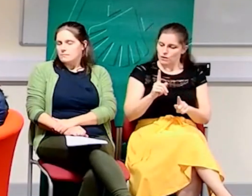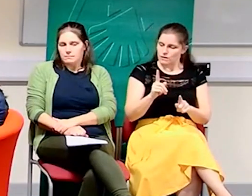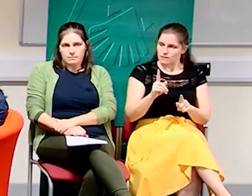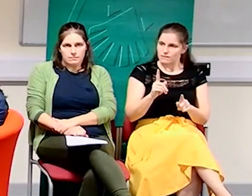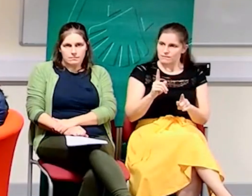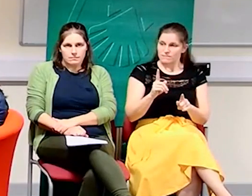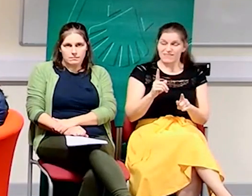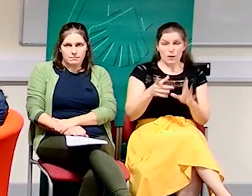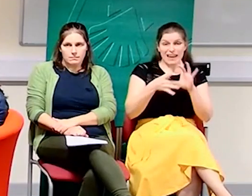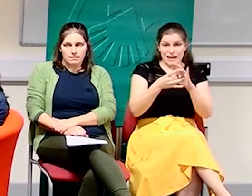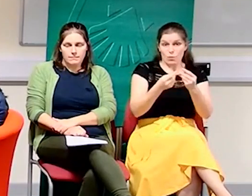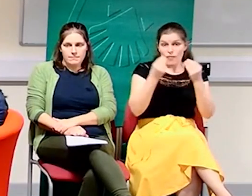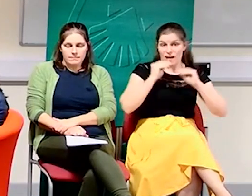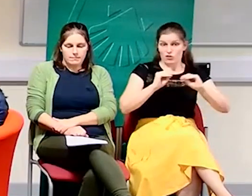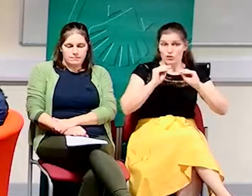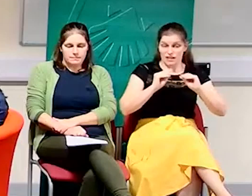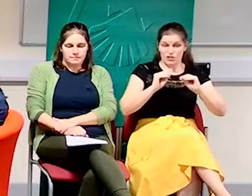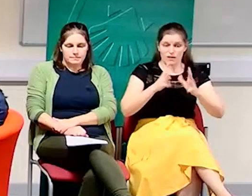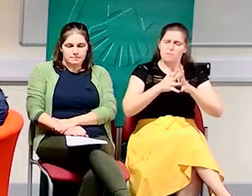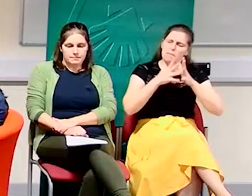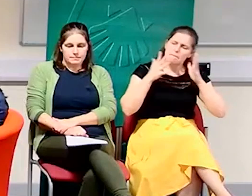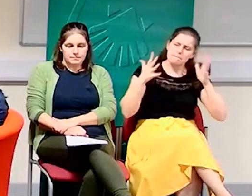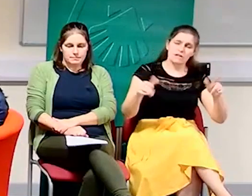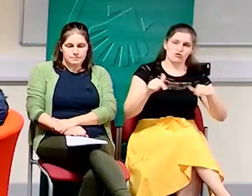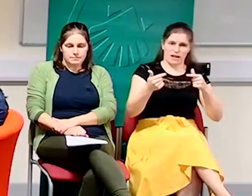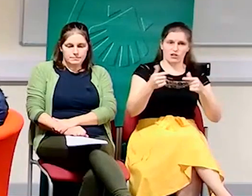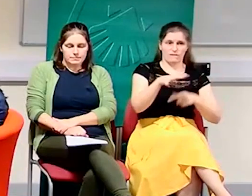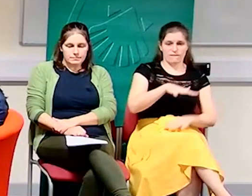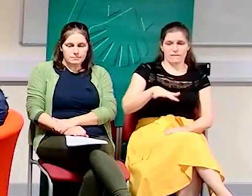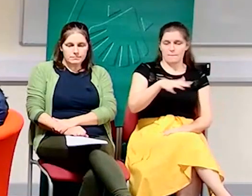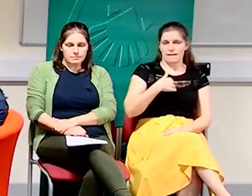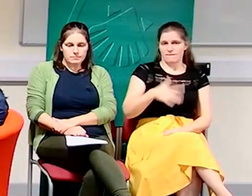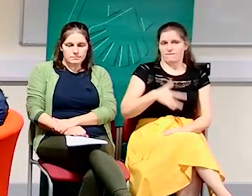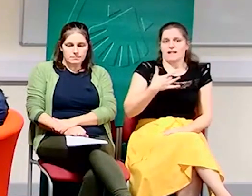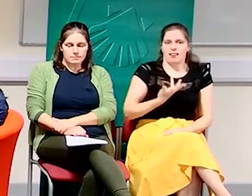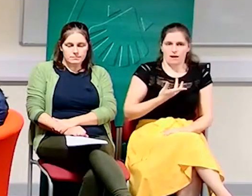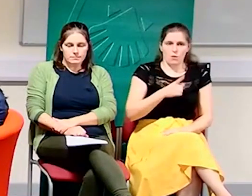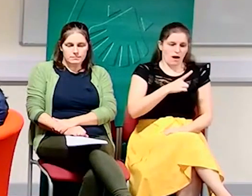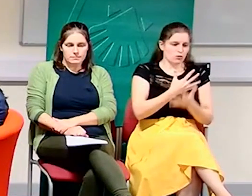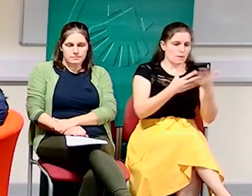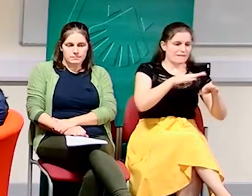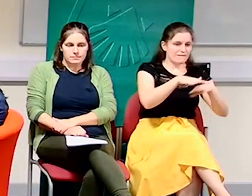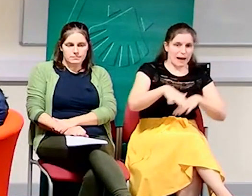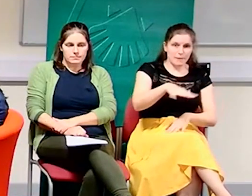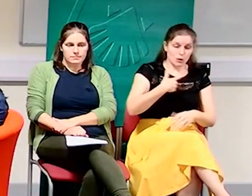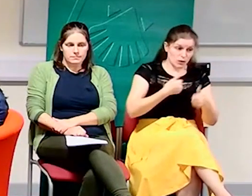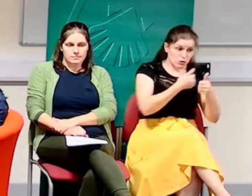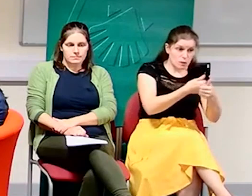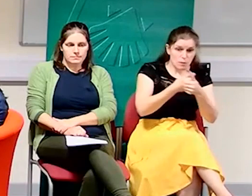about education that is the biggest challenge for families we support and it's a one-size fits all